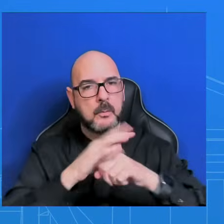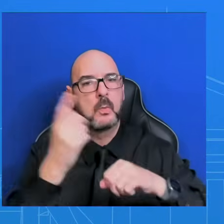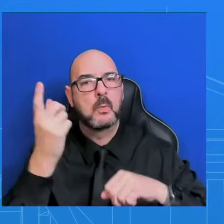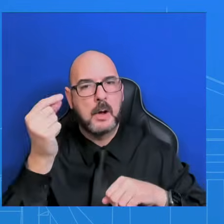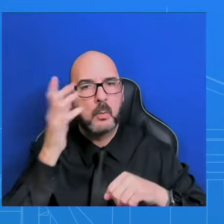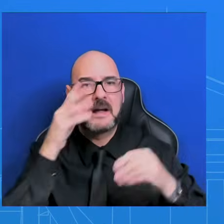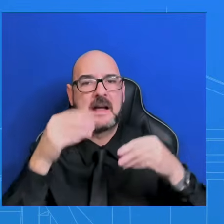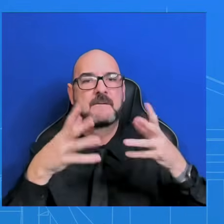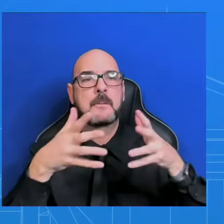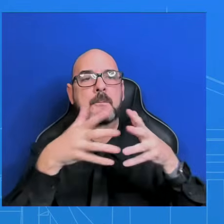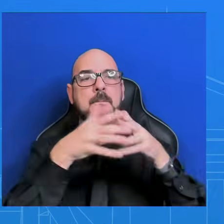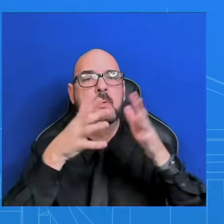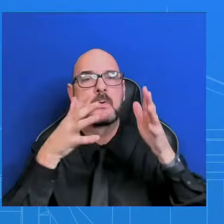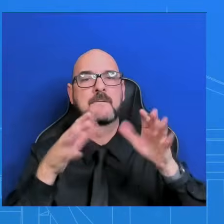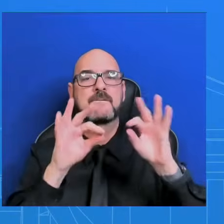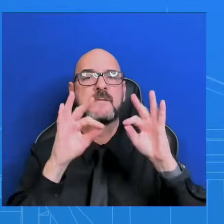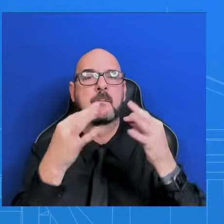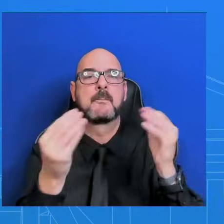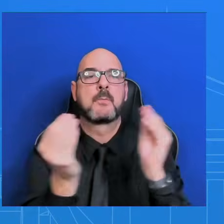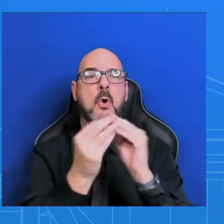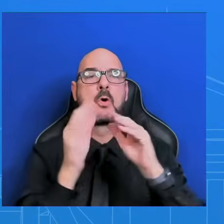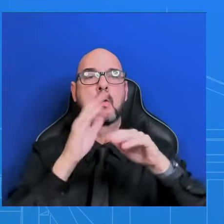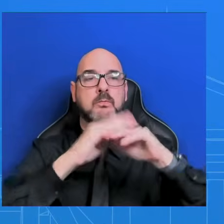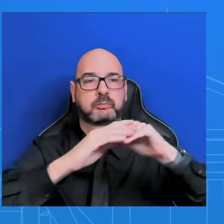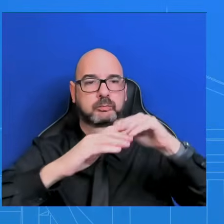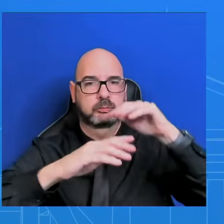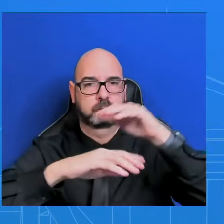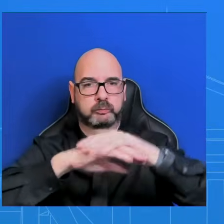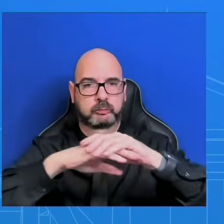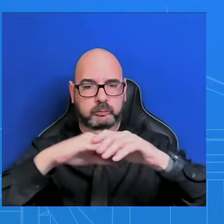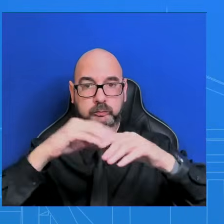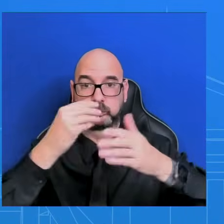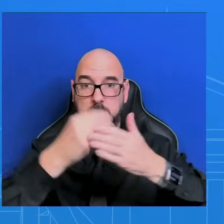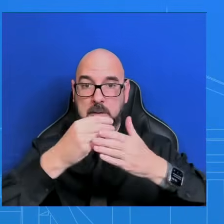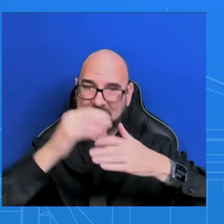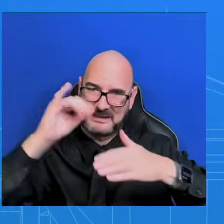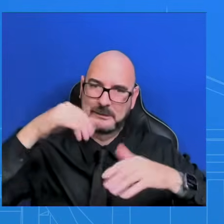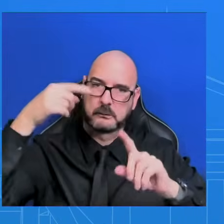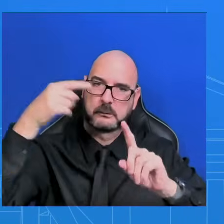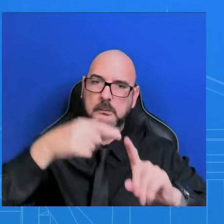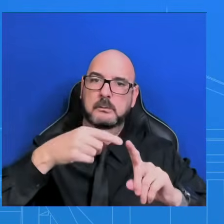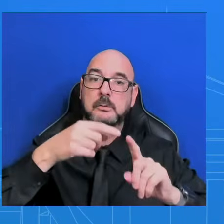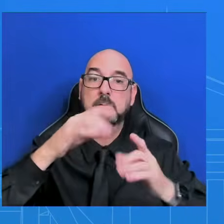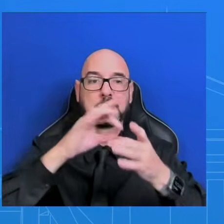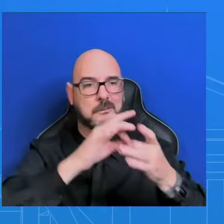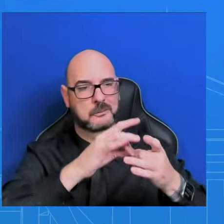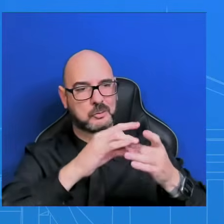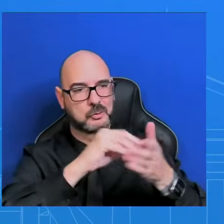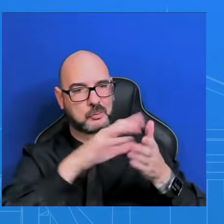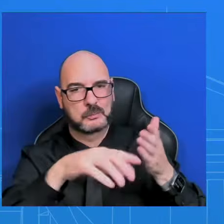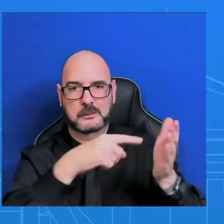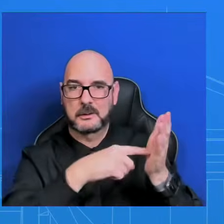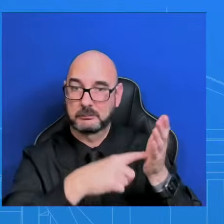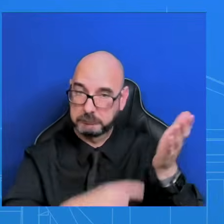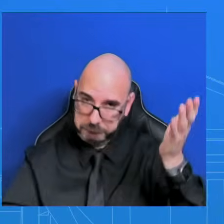And that's related to student -- student debt as well. And you heard at the top when I said -- I laid out that, you know,